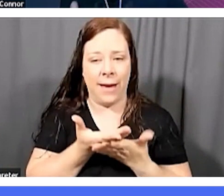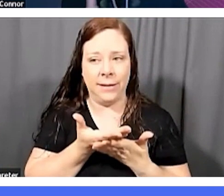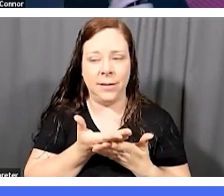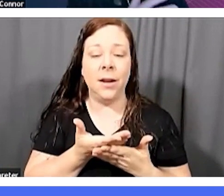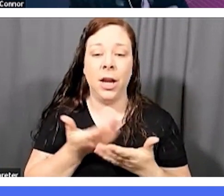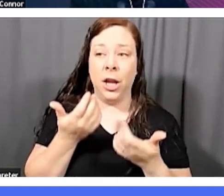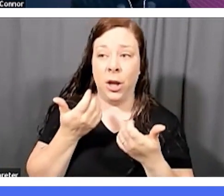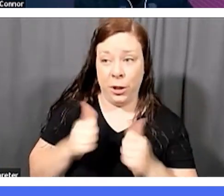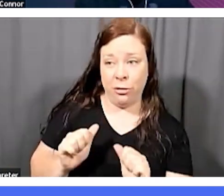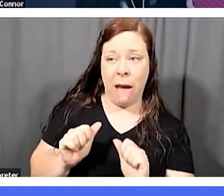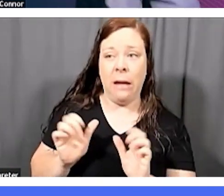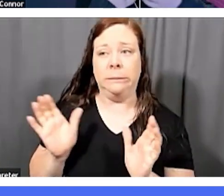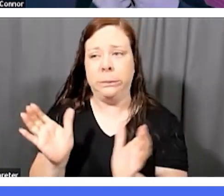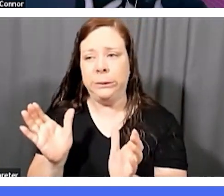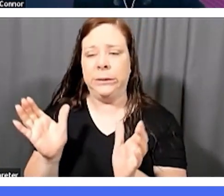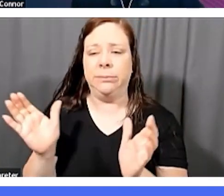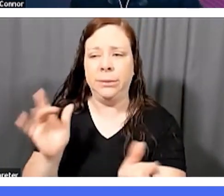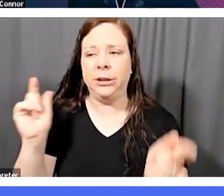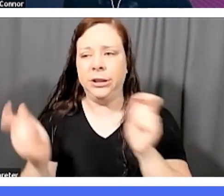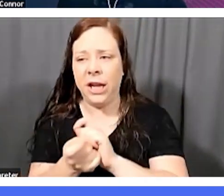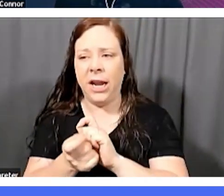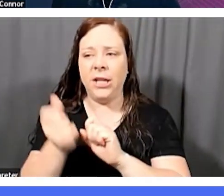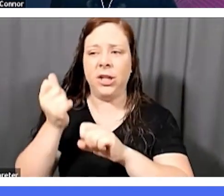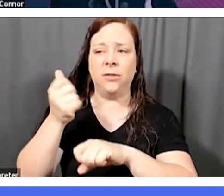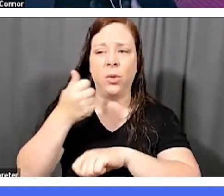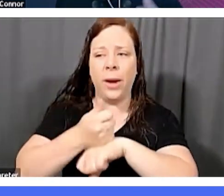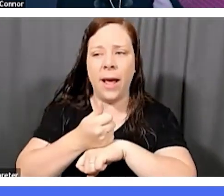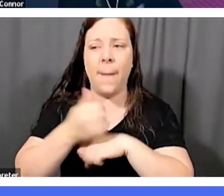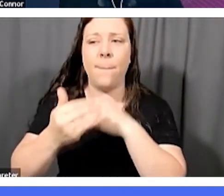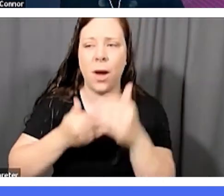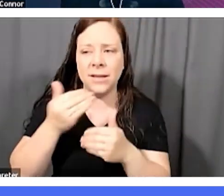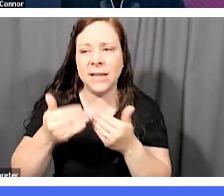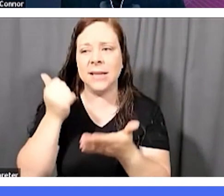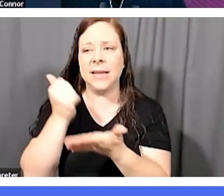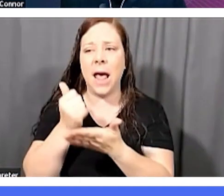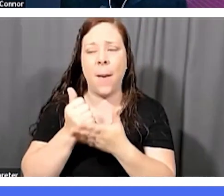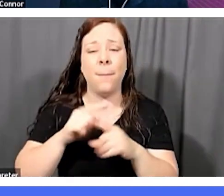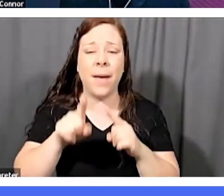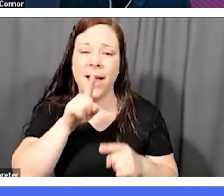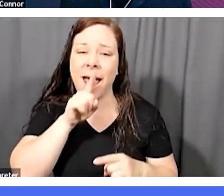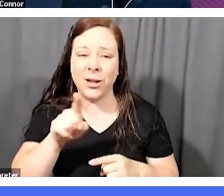and create processes and create ways to help them along. But at the end of the day, right, business comes first.